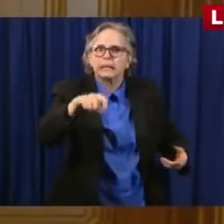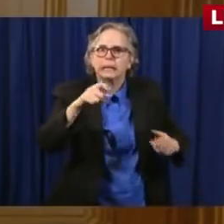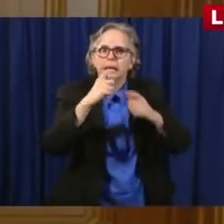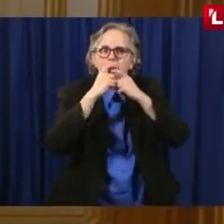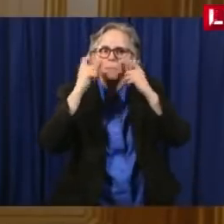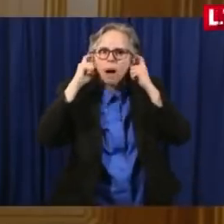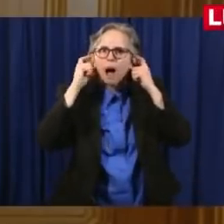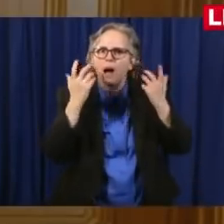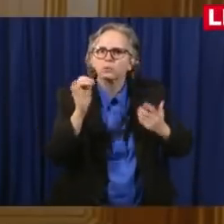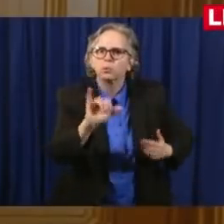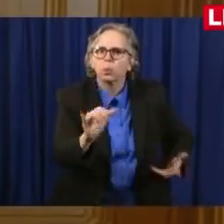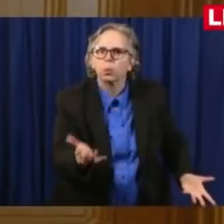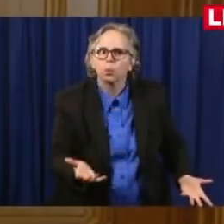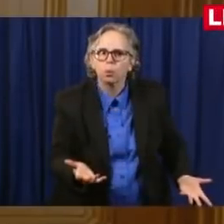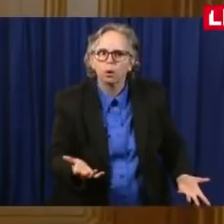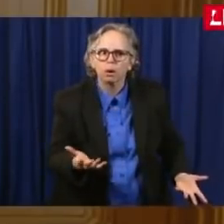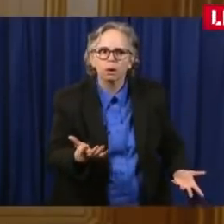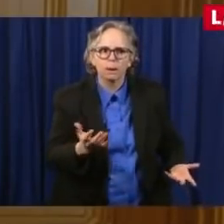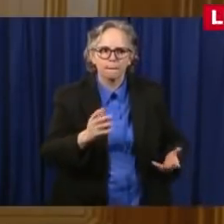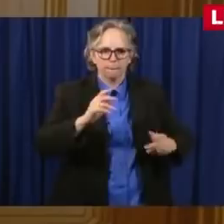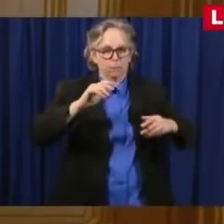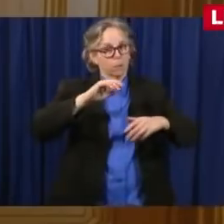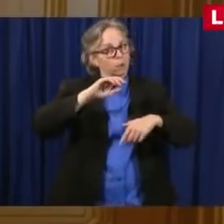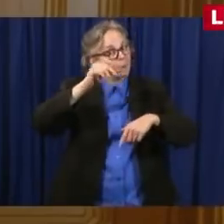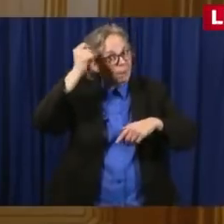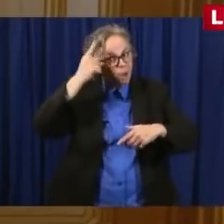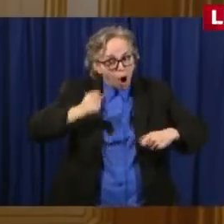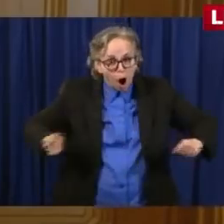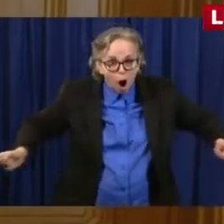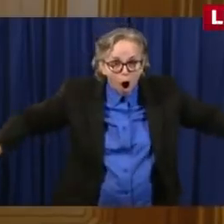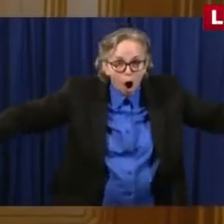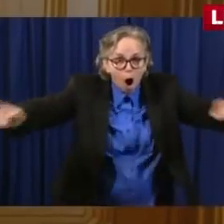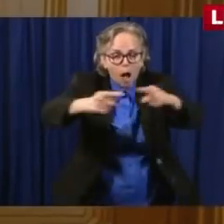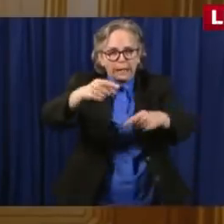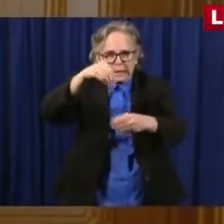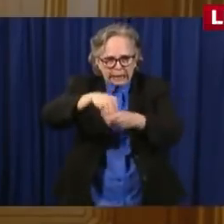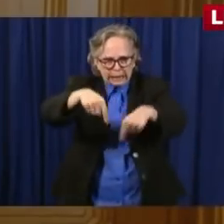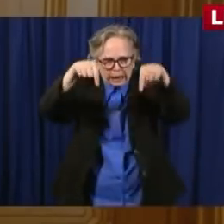OUR GROCERY WORKERS AND OTHERS, THEY NEED PROTECTION AS WELL.